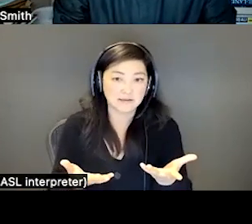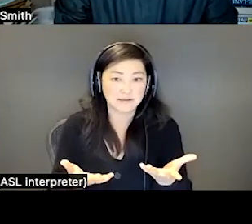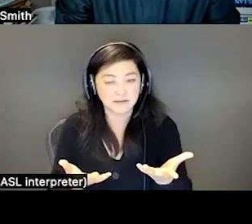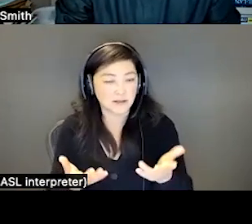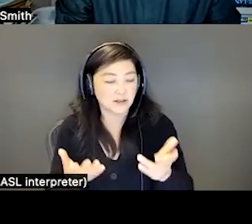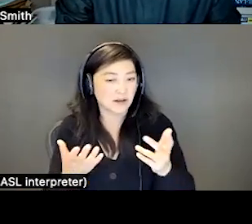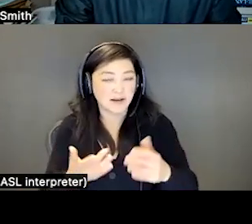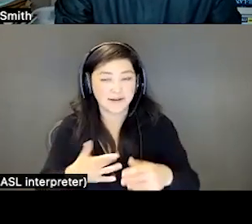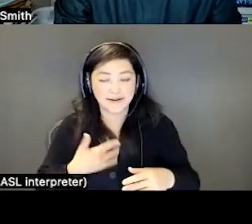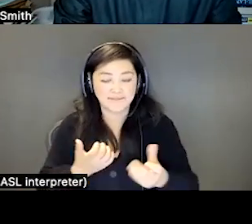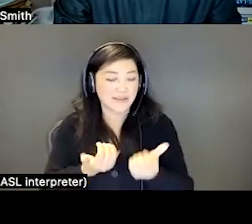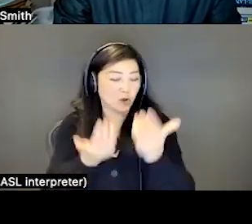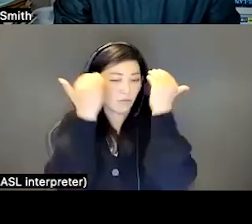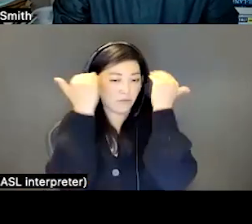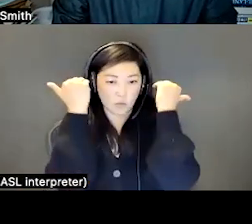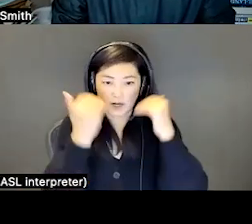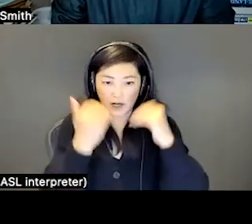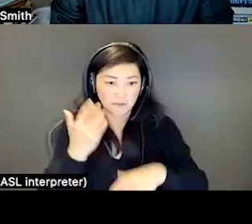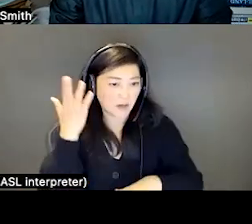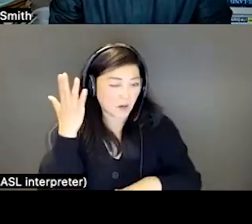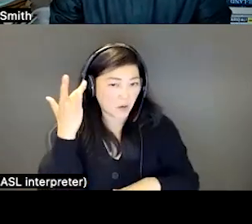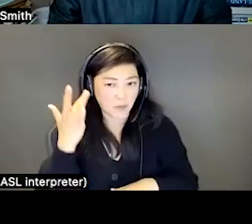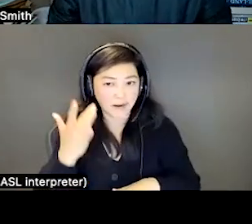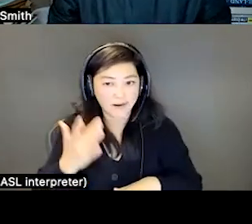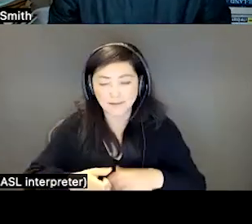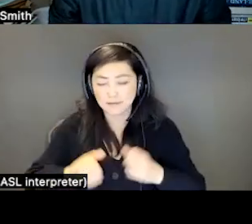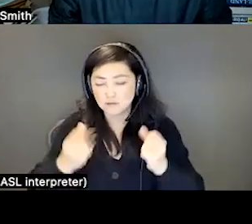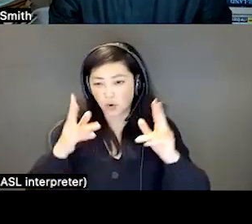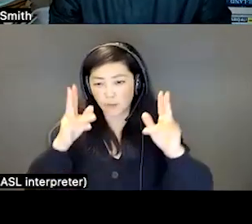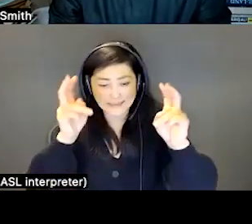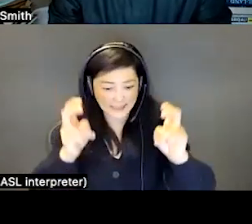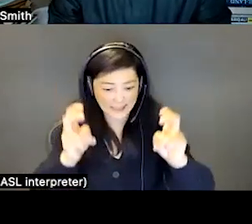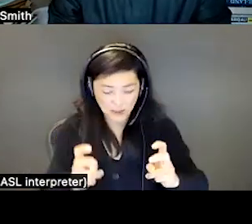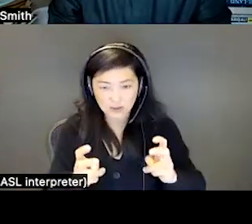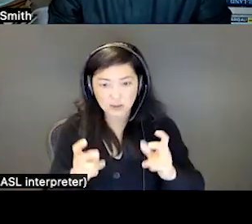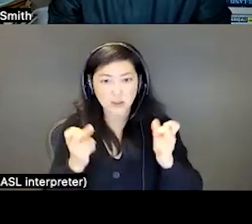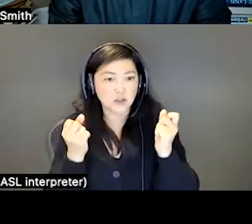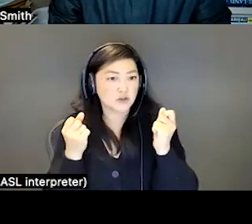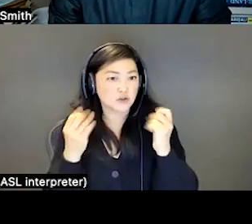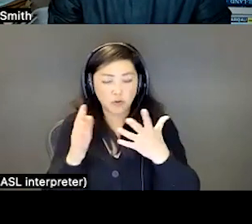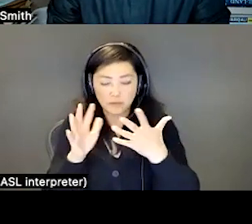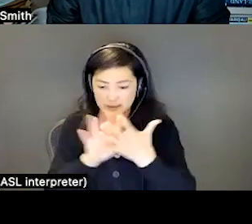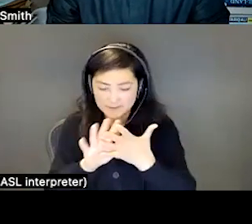the filters are not as good as they could be. And I'm totally applying this to what we do as